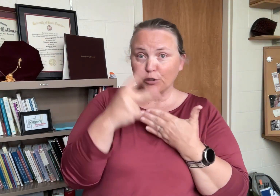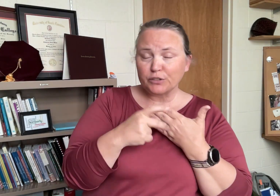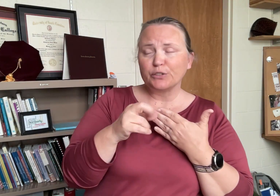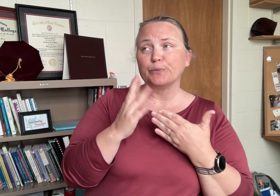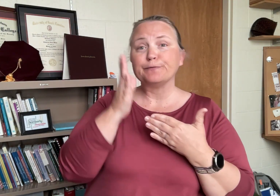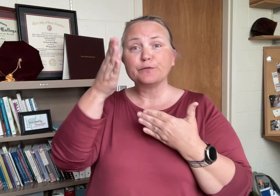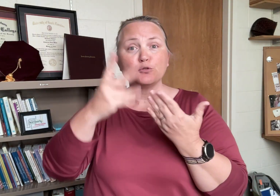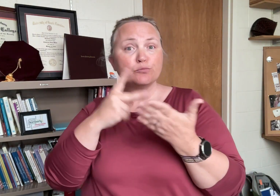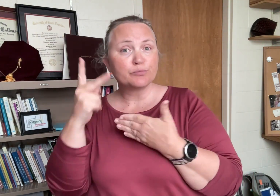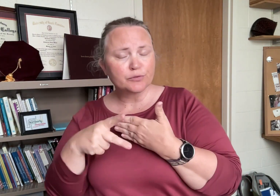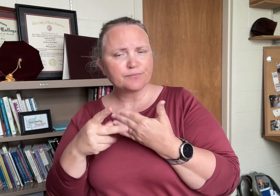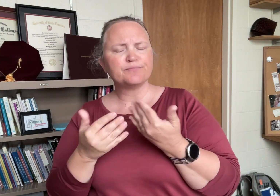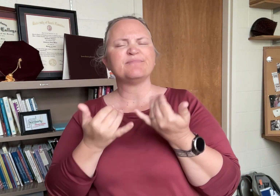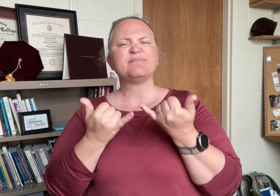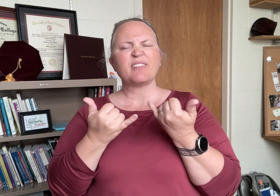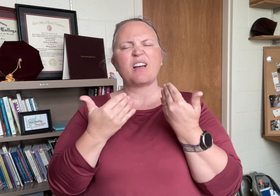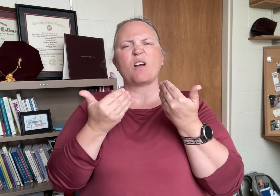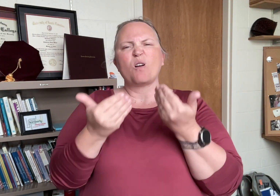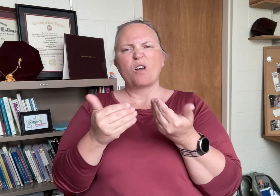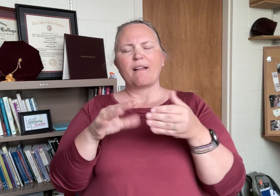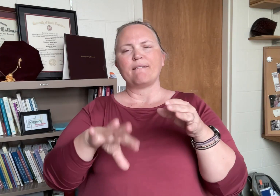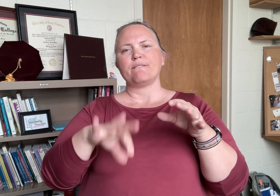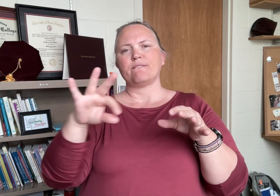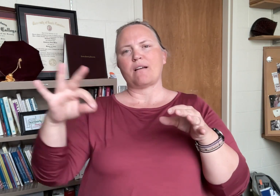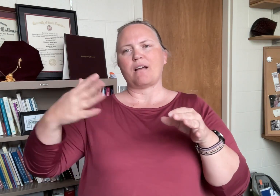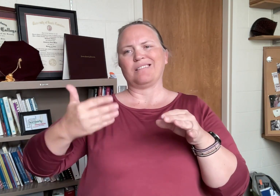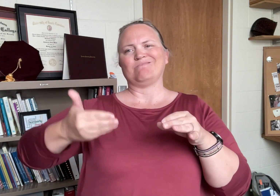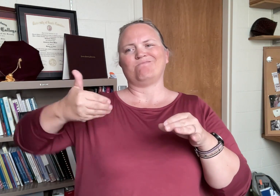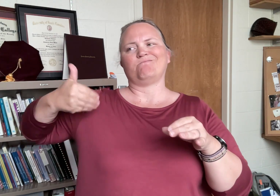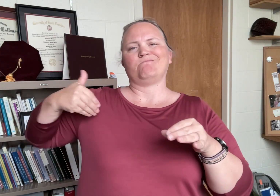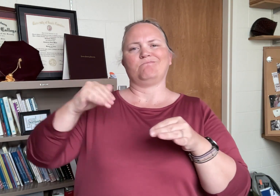If you feel that it might be a good match for this project or another project,